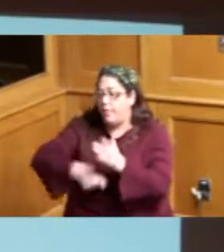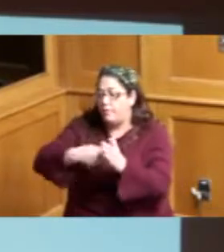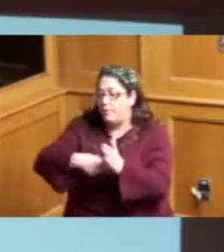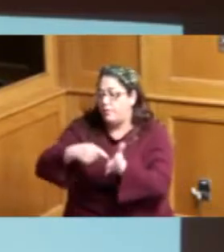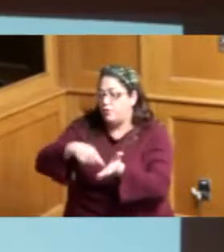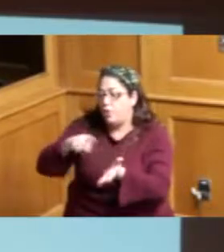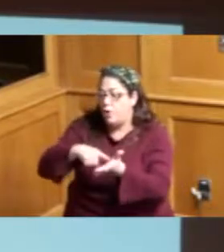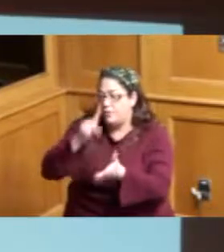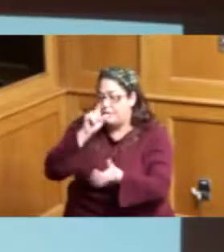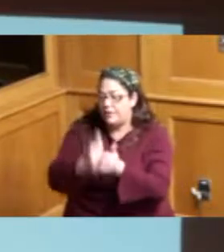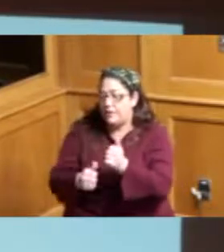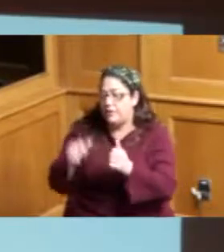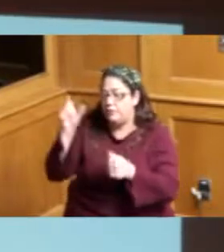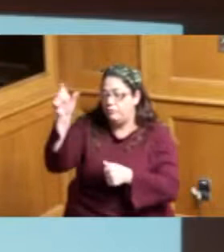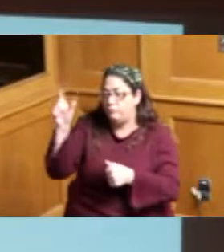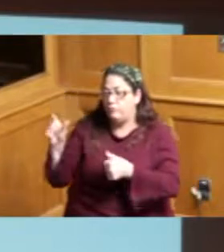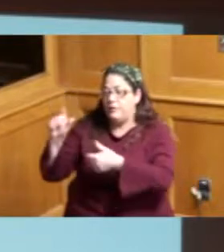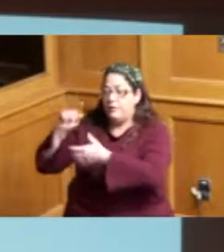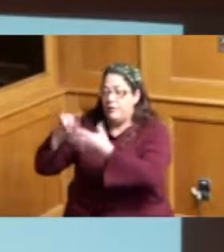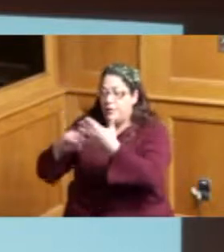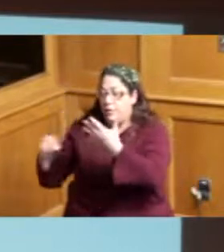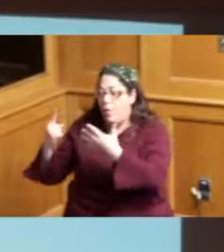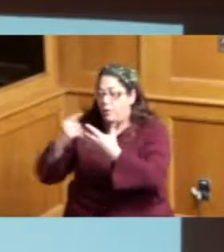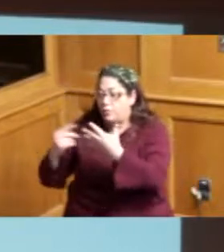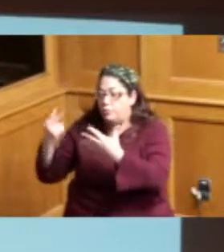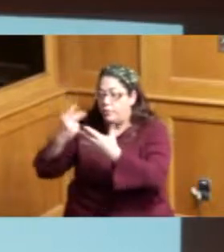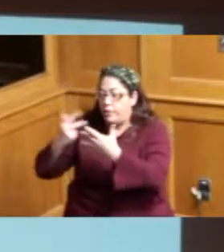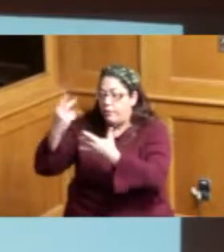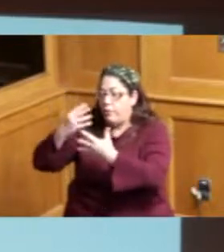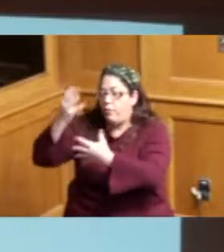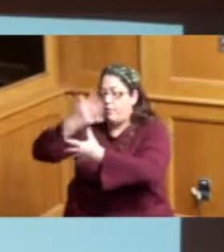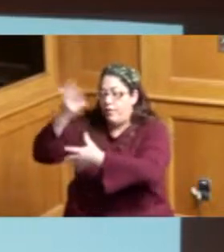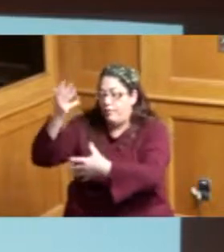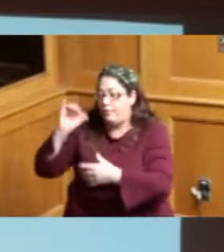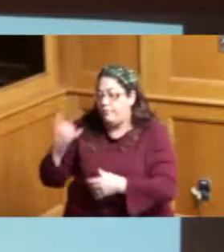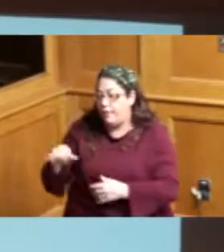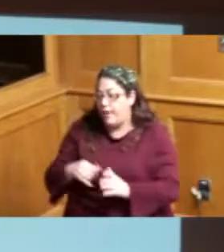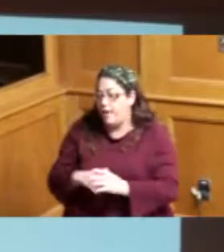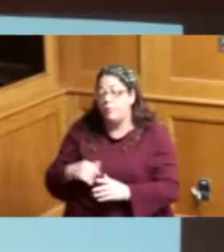weather impervious area chart again this is only one component because the other component is that